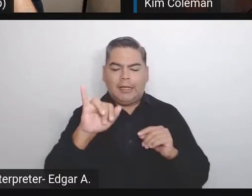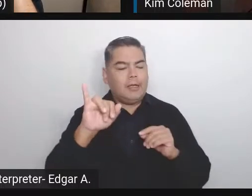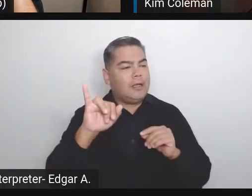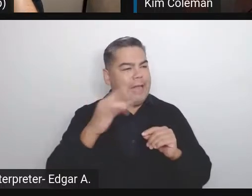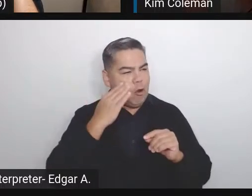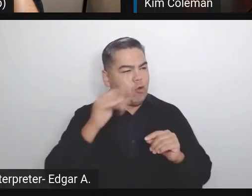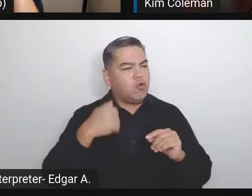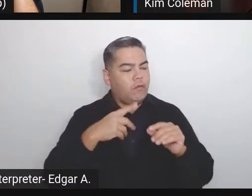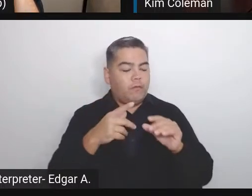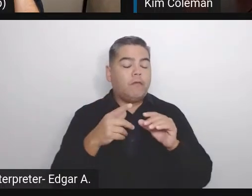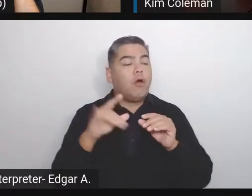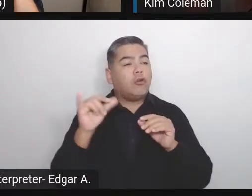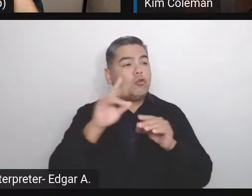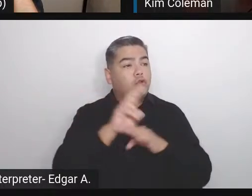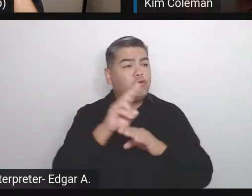≫: You mentioned AI.